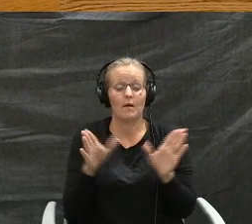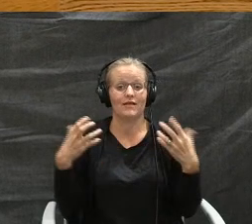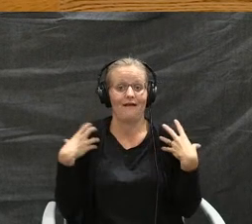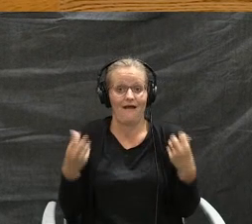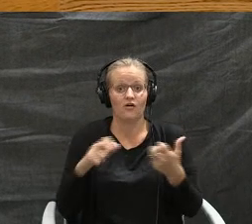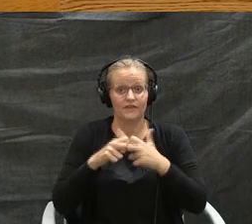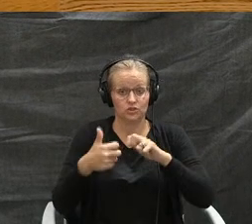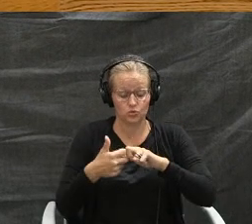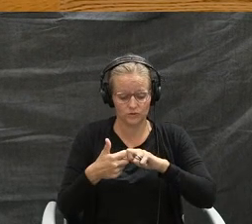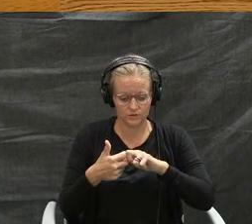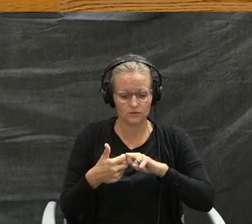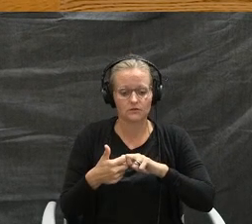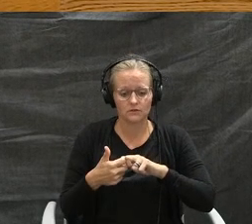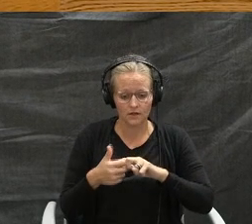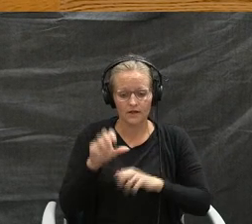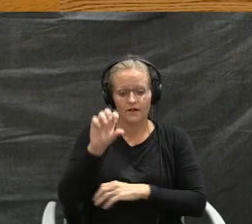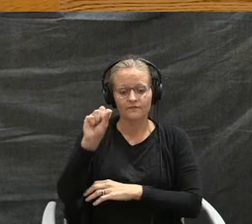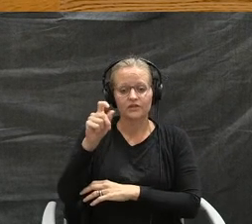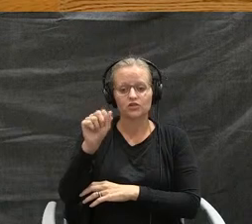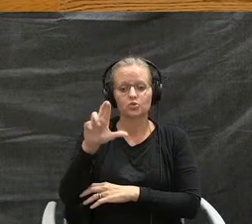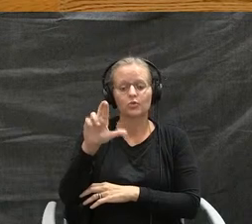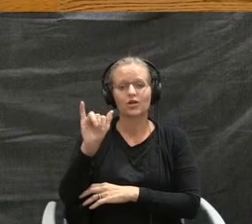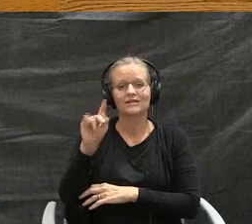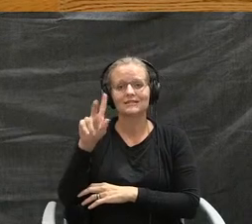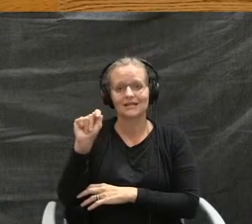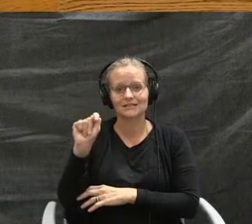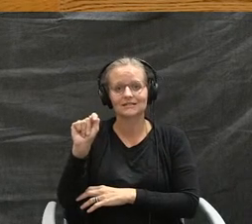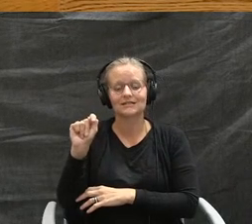district have conferred with the school board regarding an